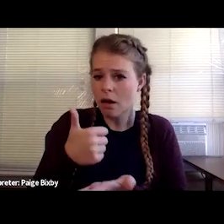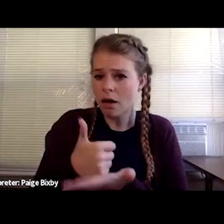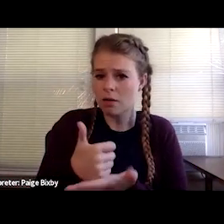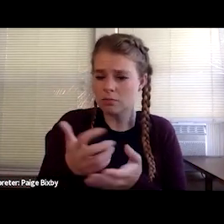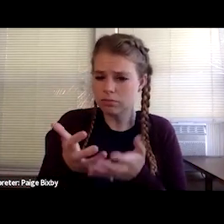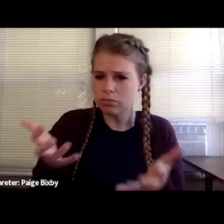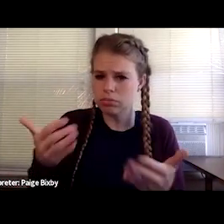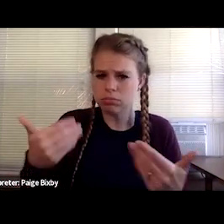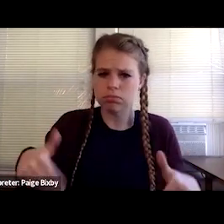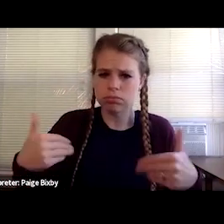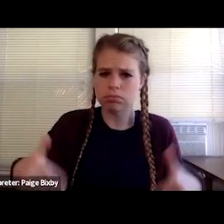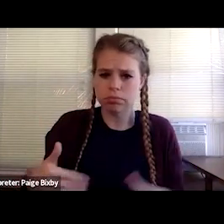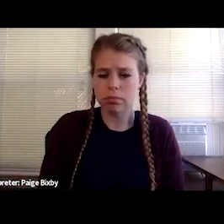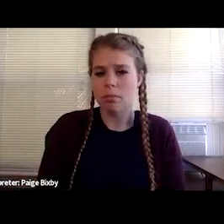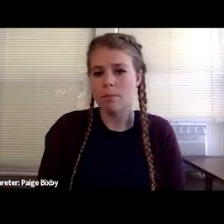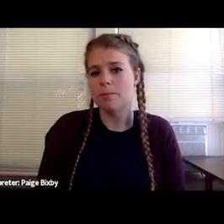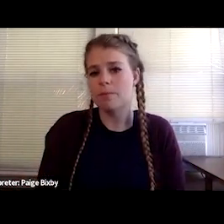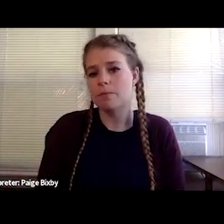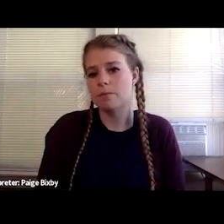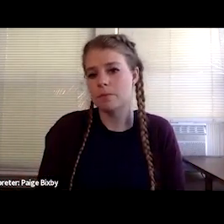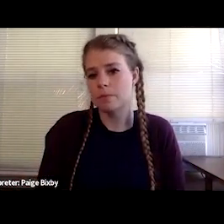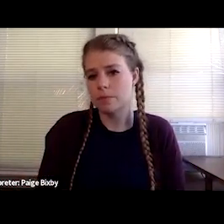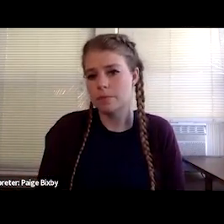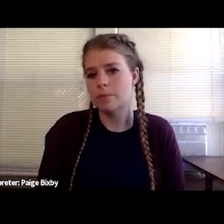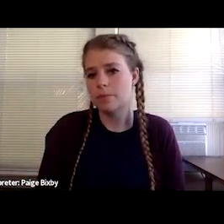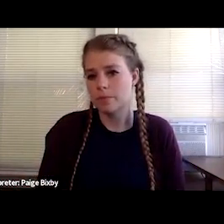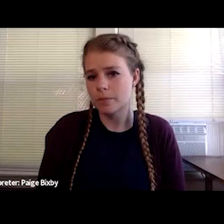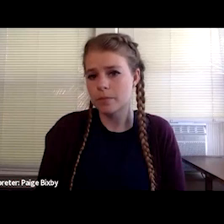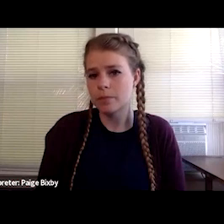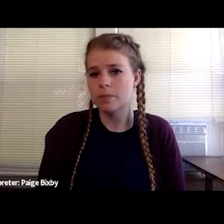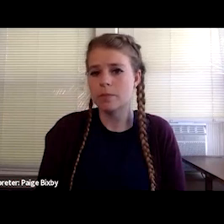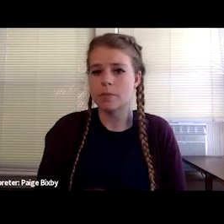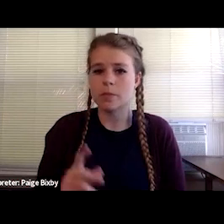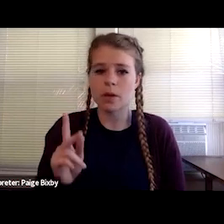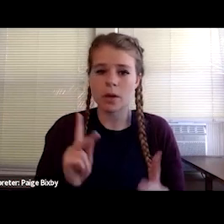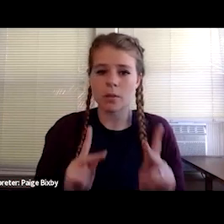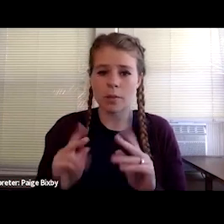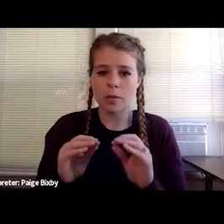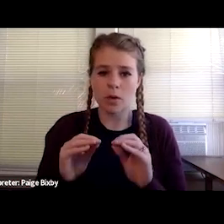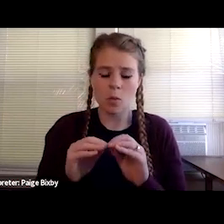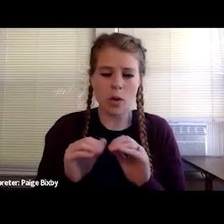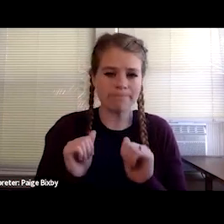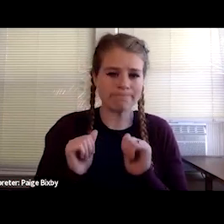And if people are just a little bit more hesitant to help with the sternum rubs and the alternative methods,